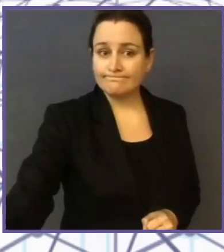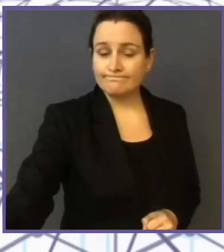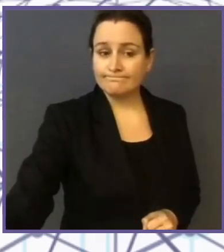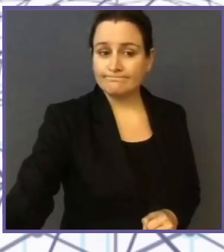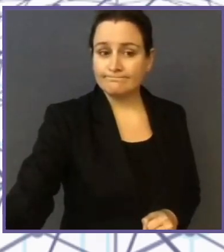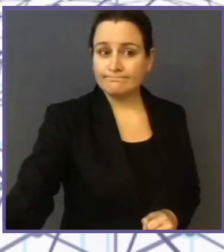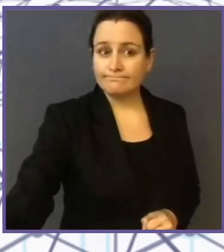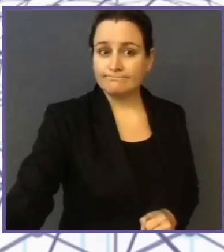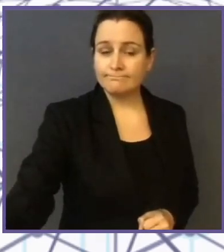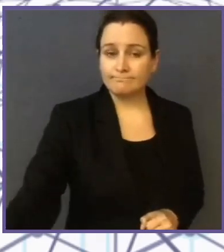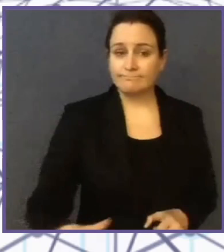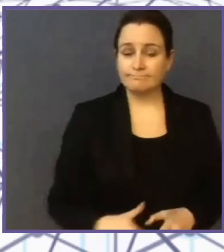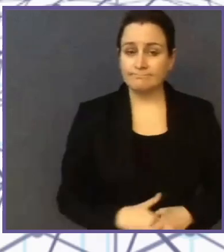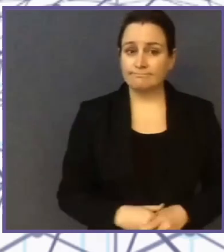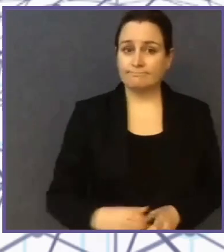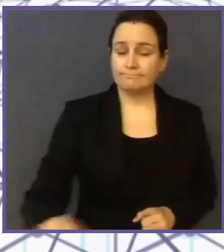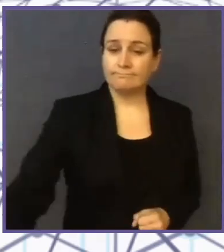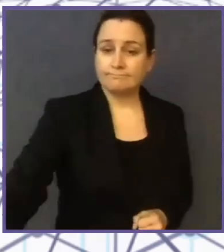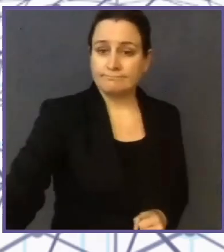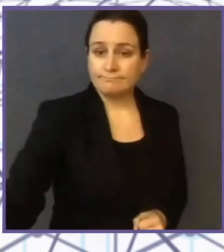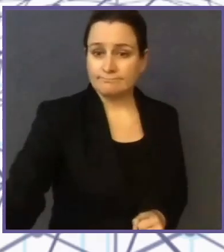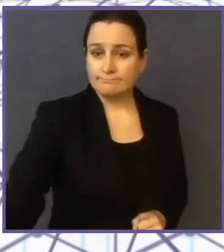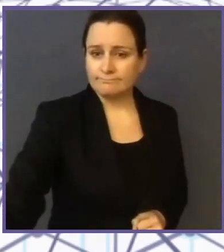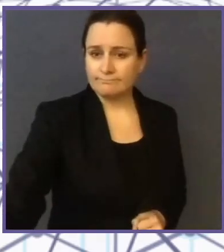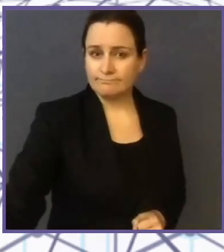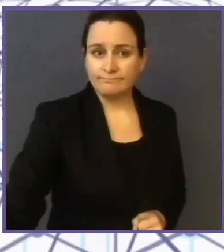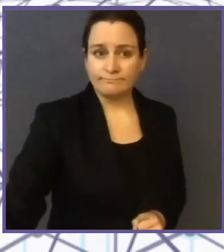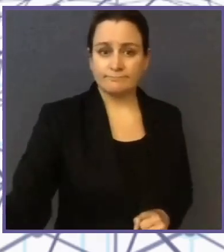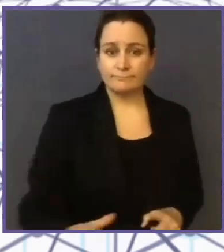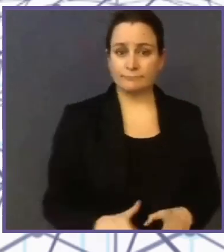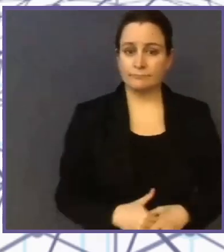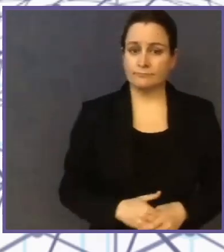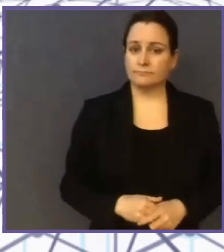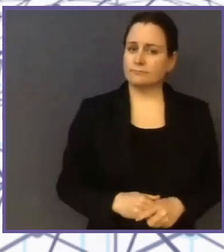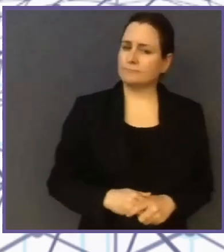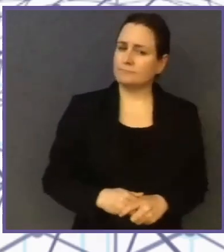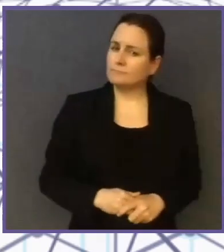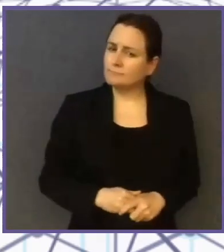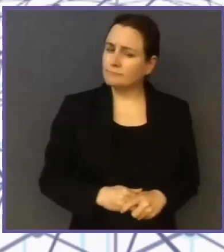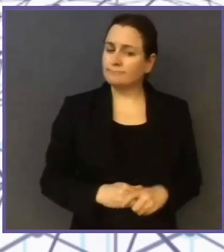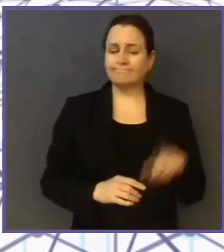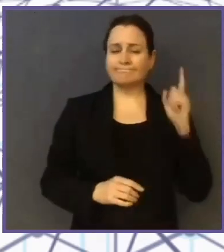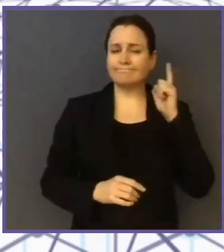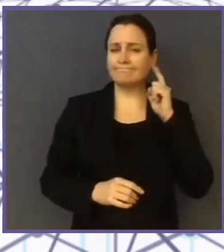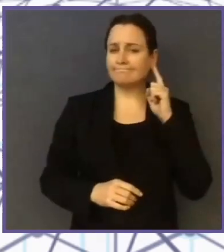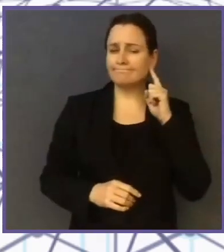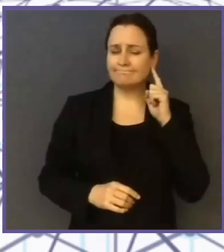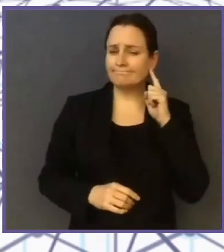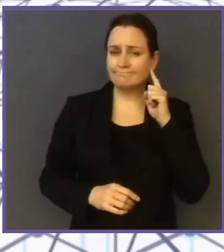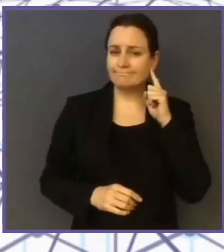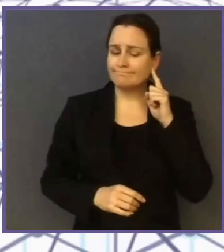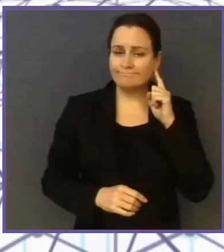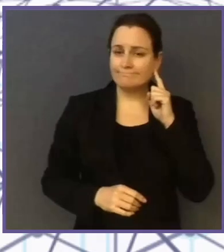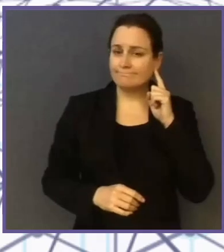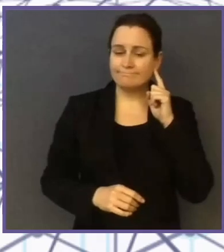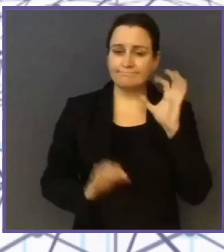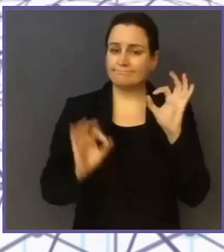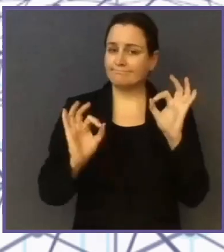Initially their main focus was on physiotherapy because they understood rehabilitation is just a physiotherapy at the time.